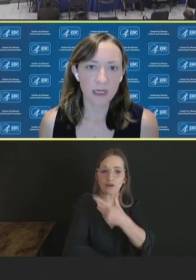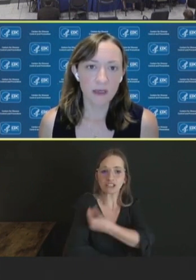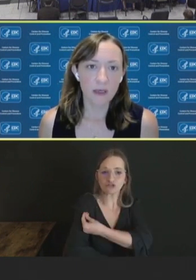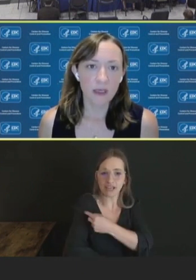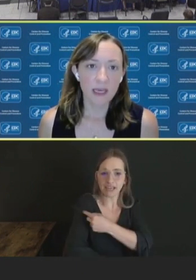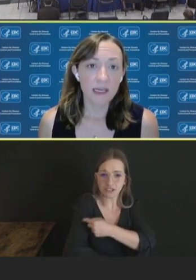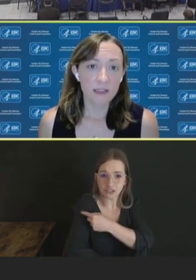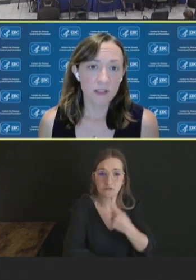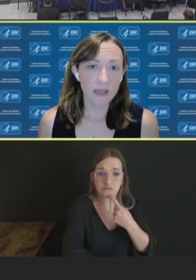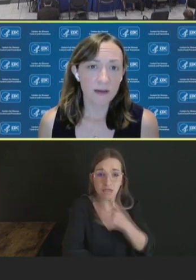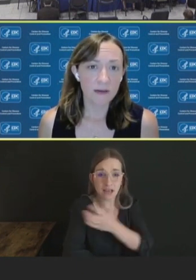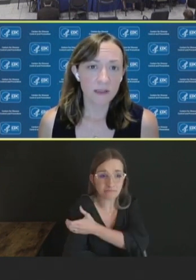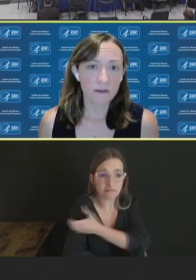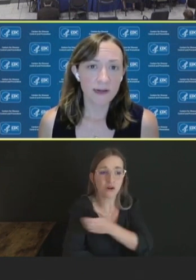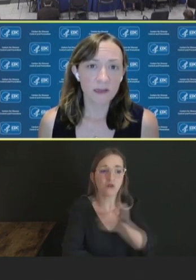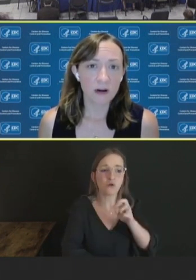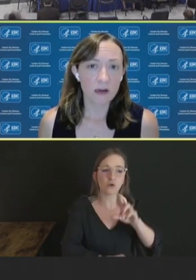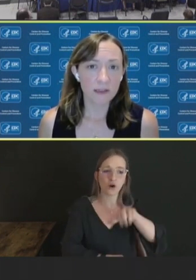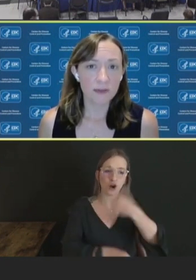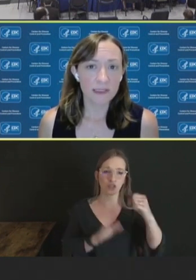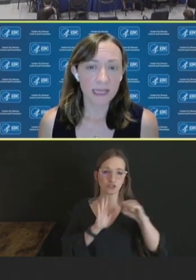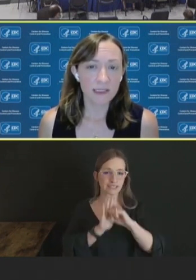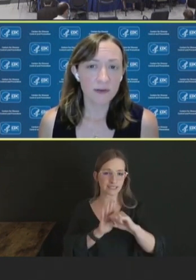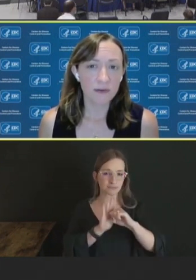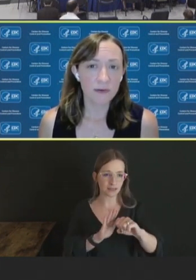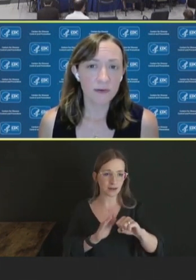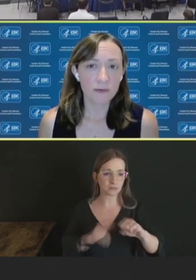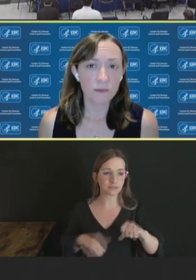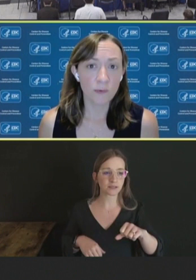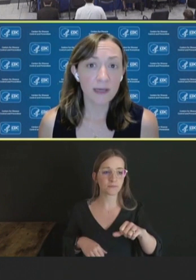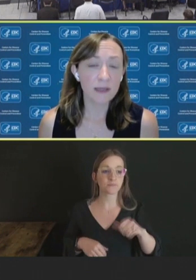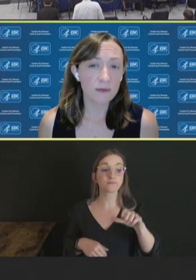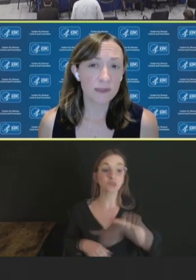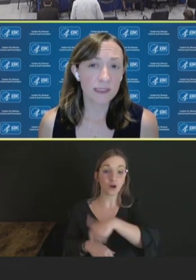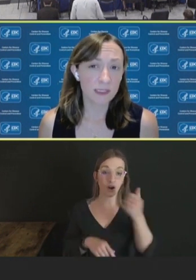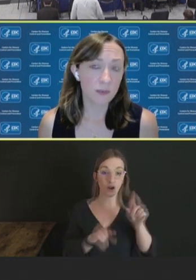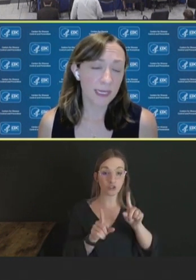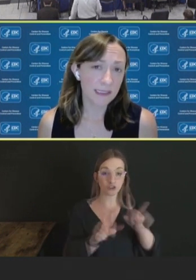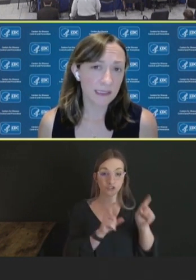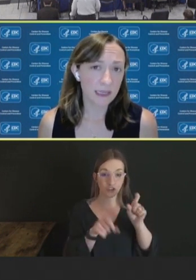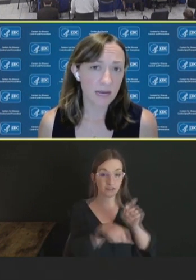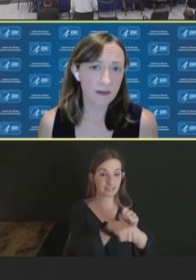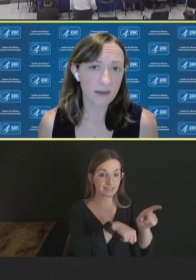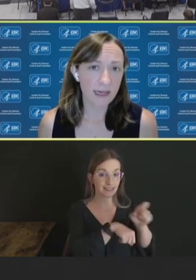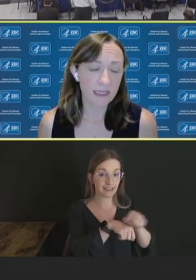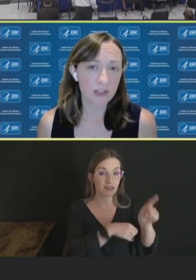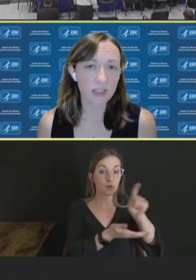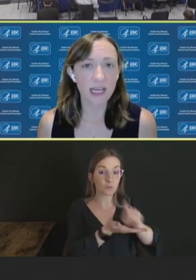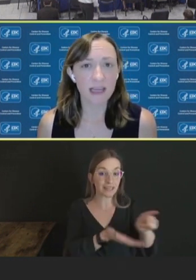Additional health surveys are also sent through weekly through 6 weeks after vaccination and